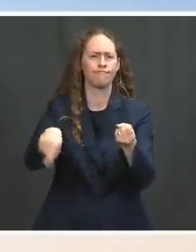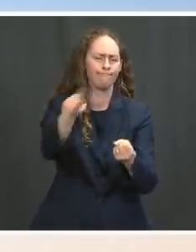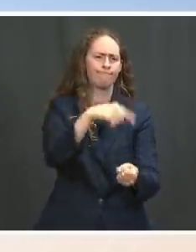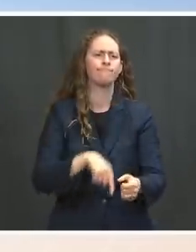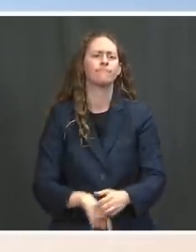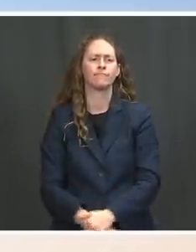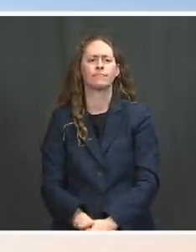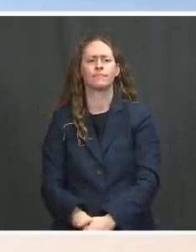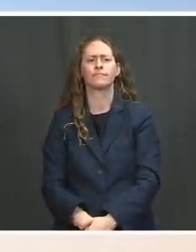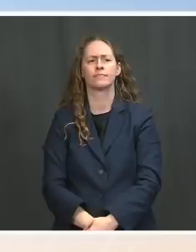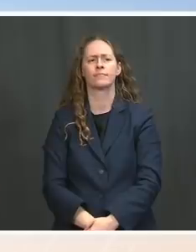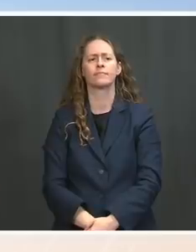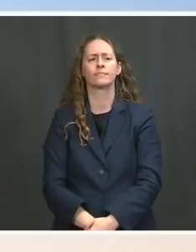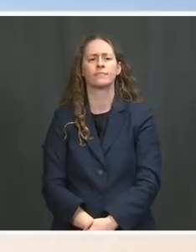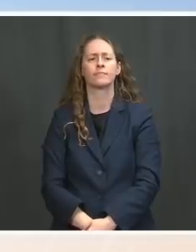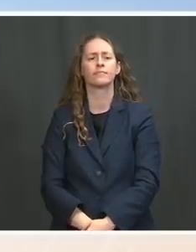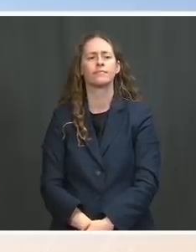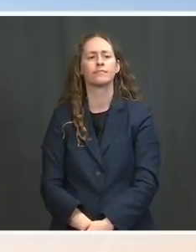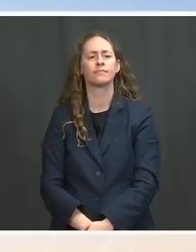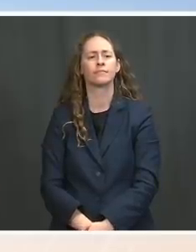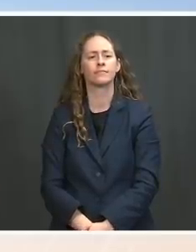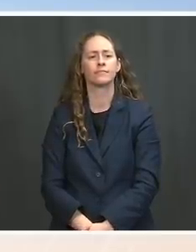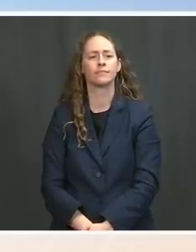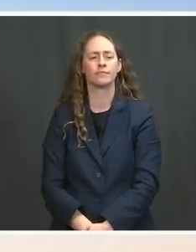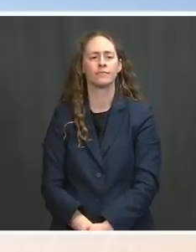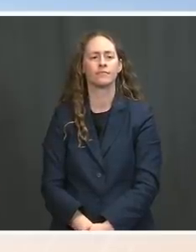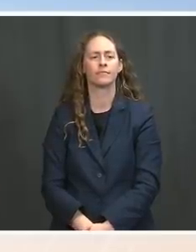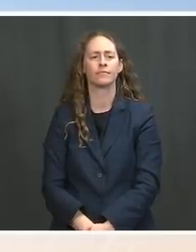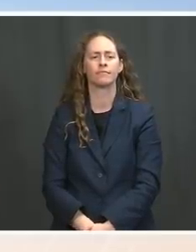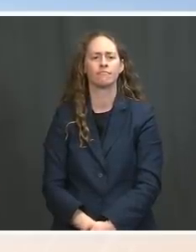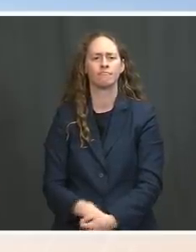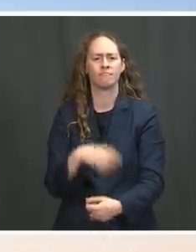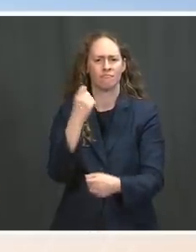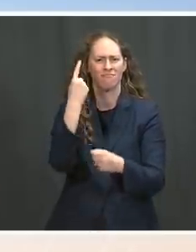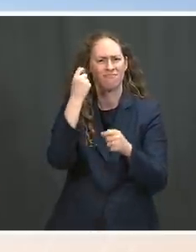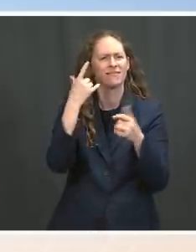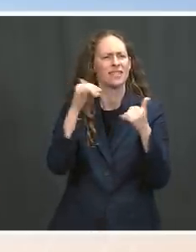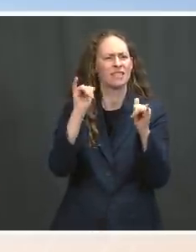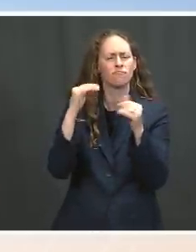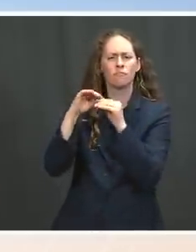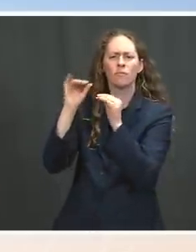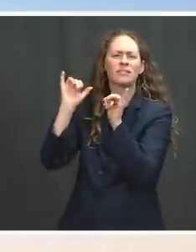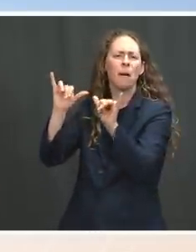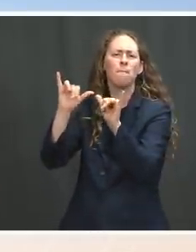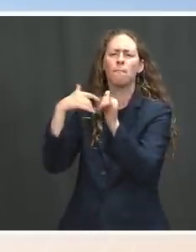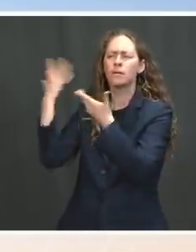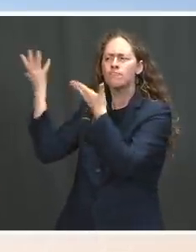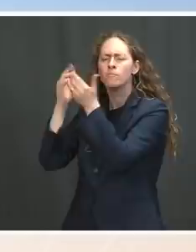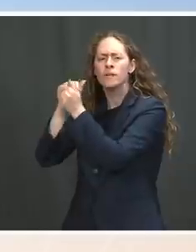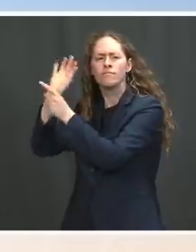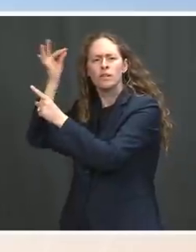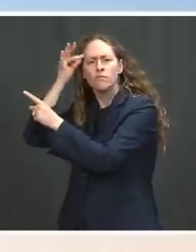to coordinate the response. So, together, we are working to assess the impact of the shutdown, offer emergency assistance,